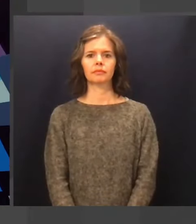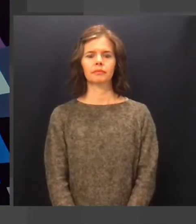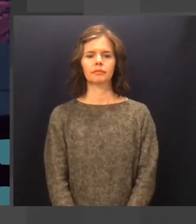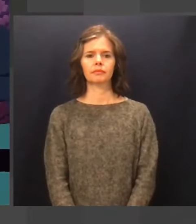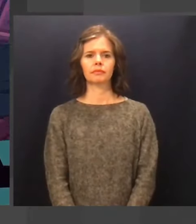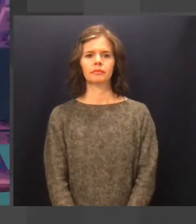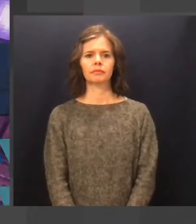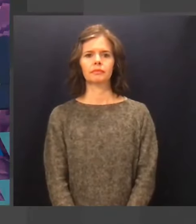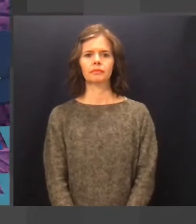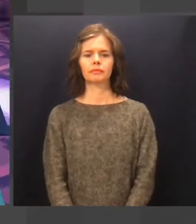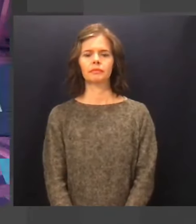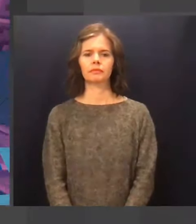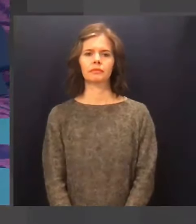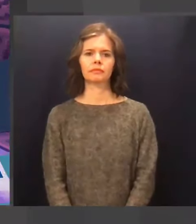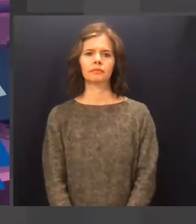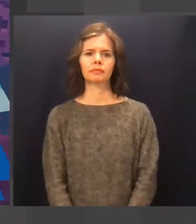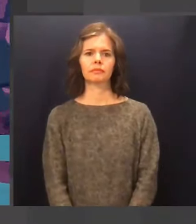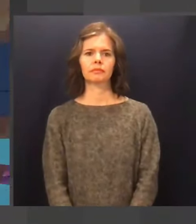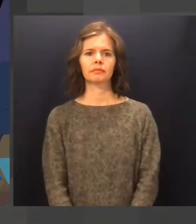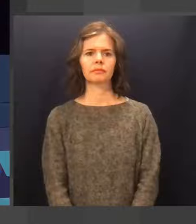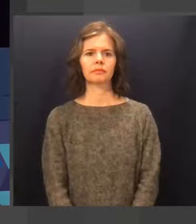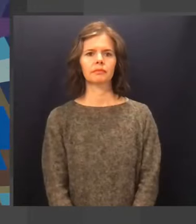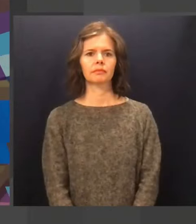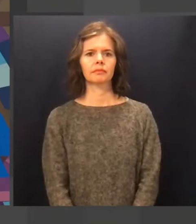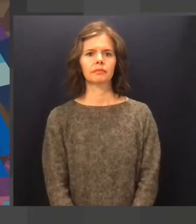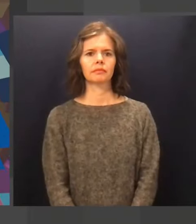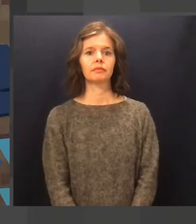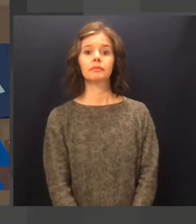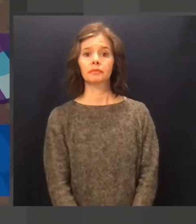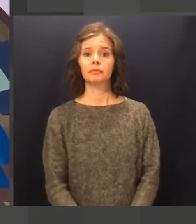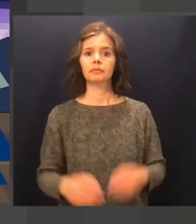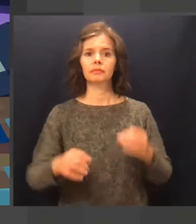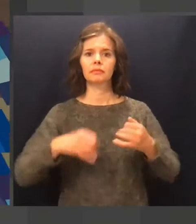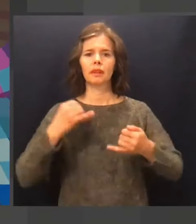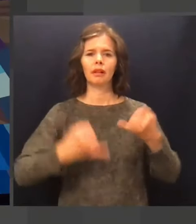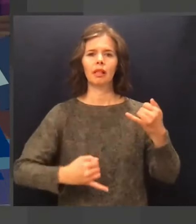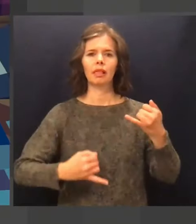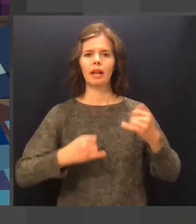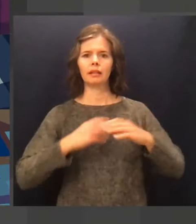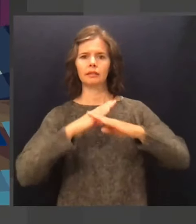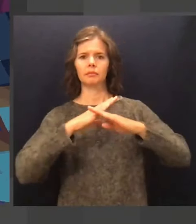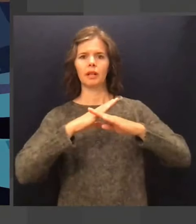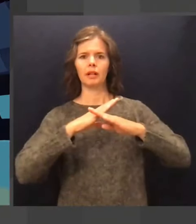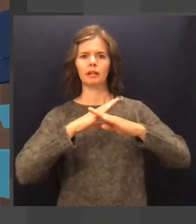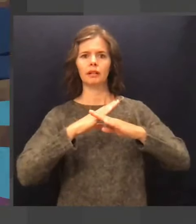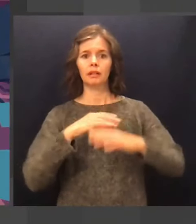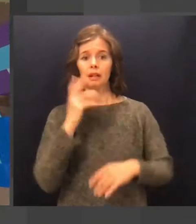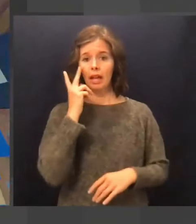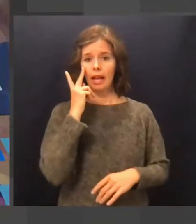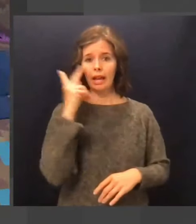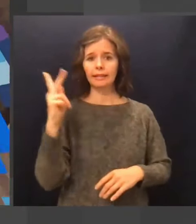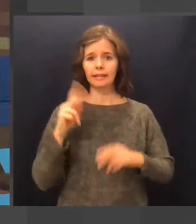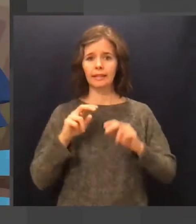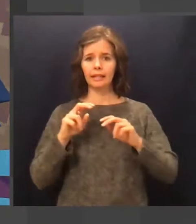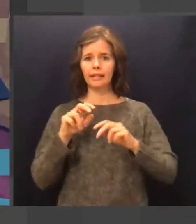KEEP GOING ALONG. AND THIS SHOULD BE OUR LAST